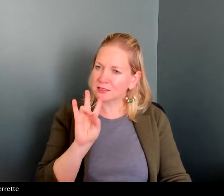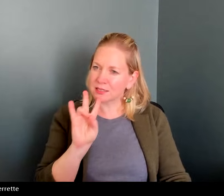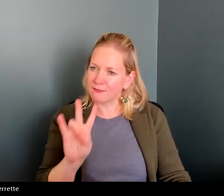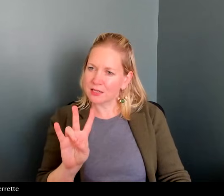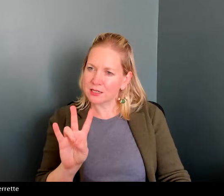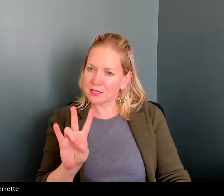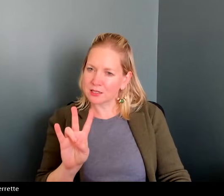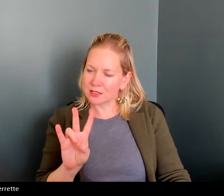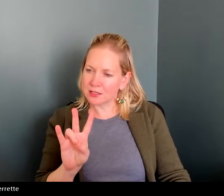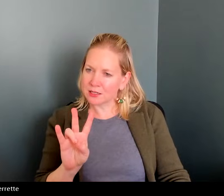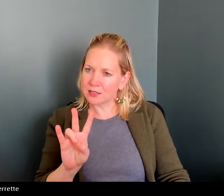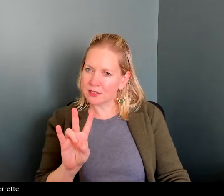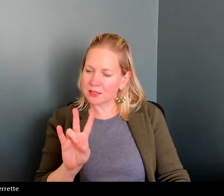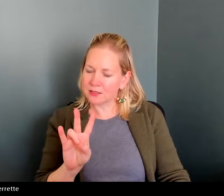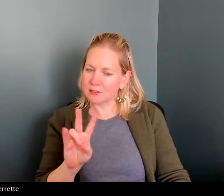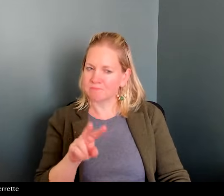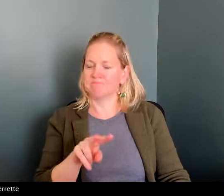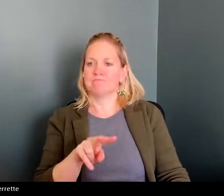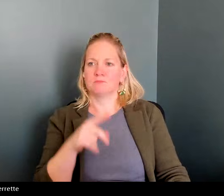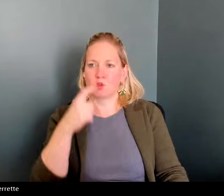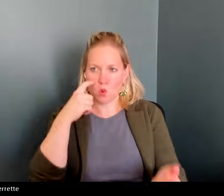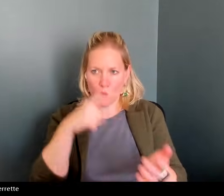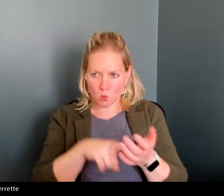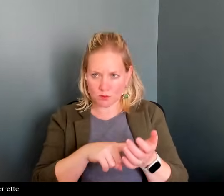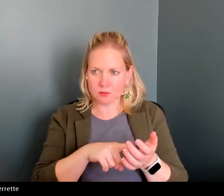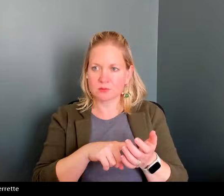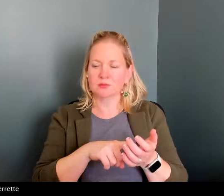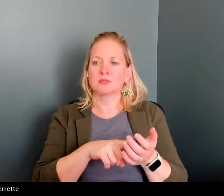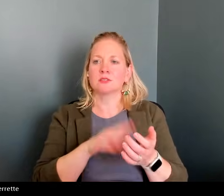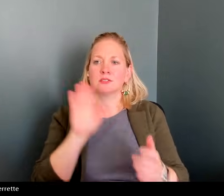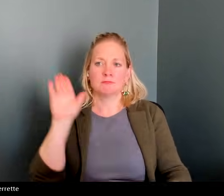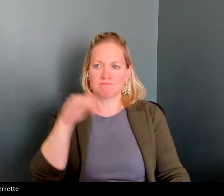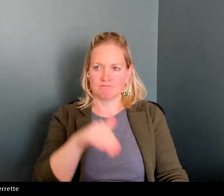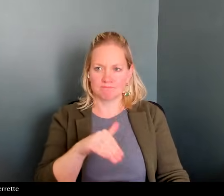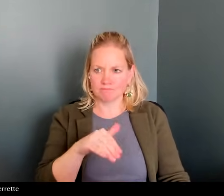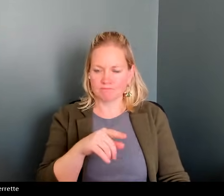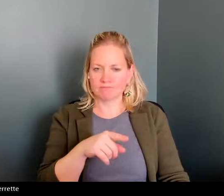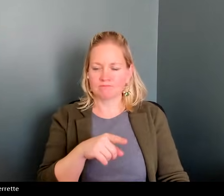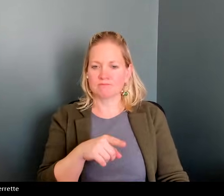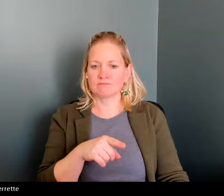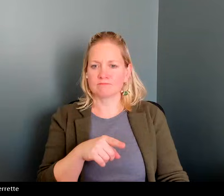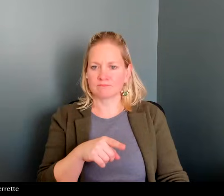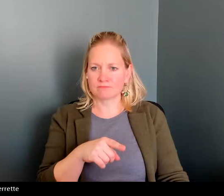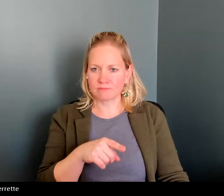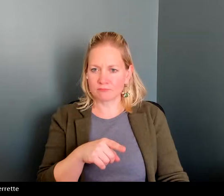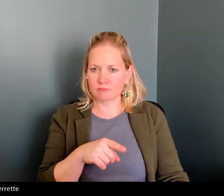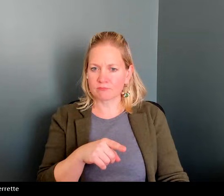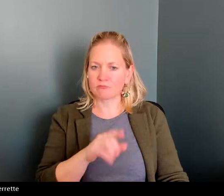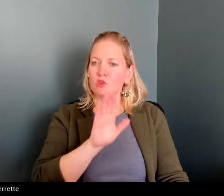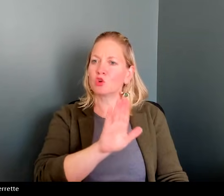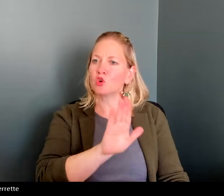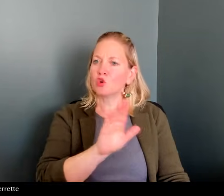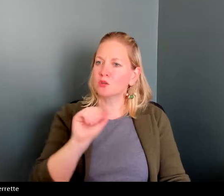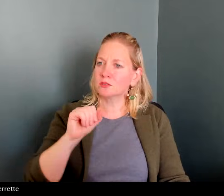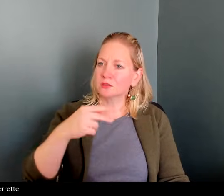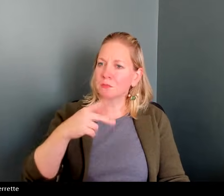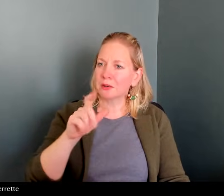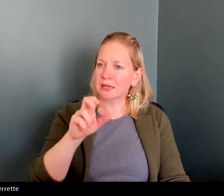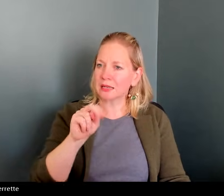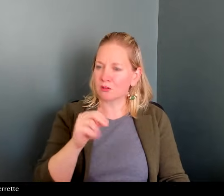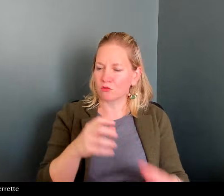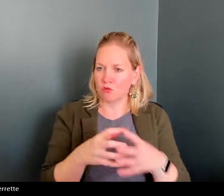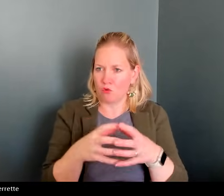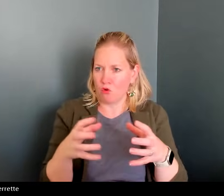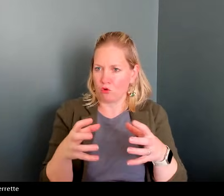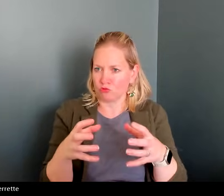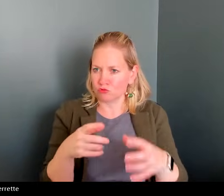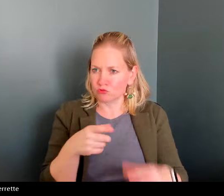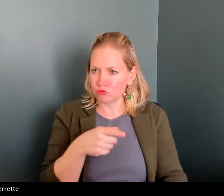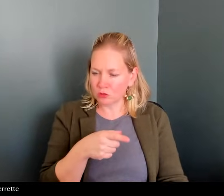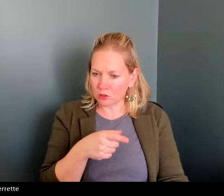kind of when I started to notice a turn in her. Her spleen was enlarging, and again,